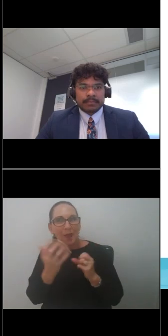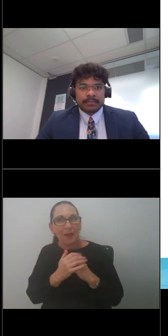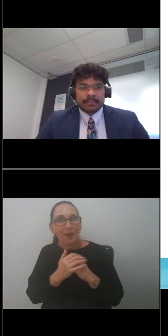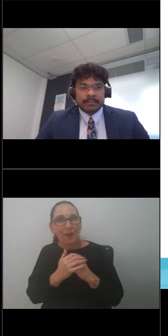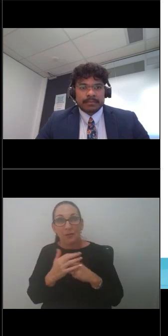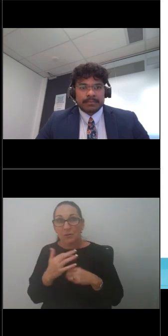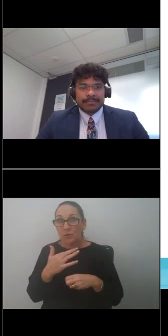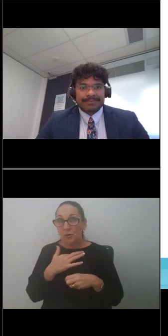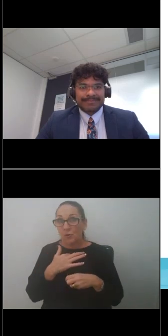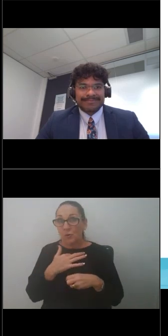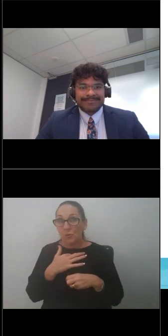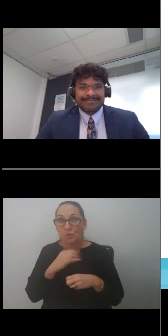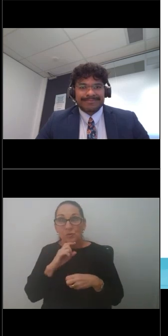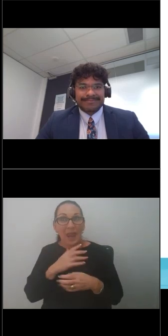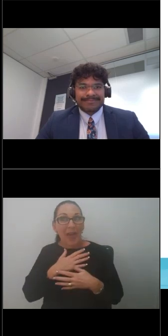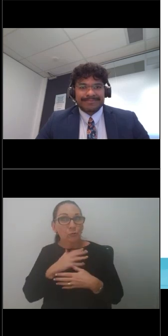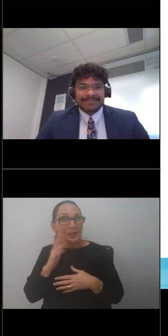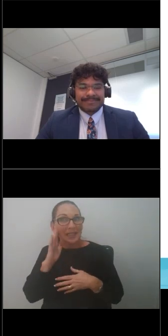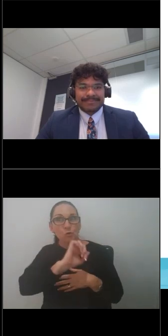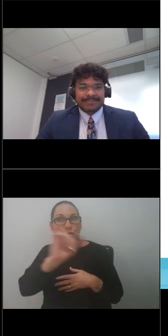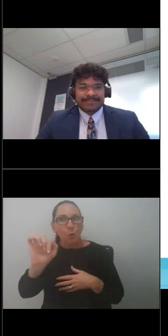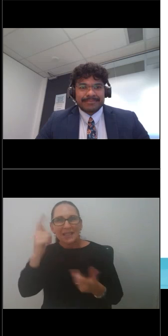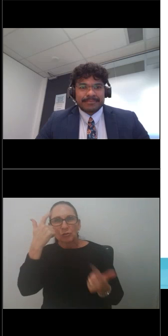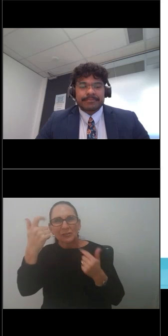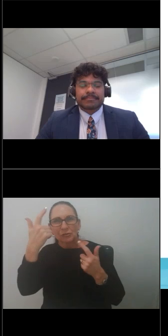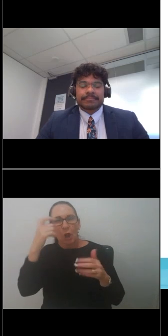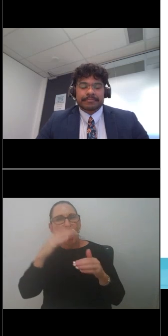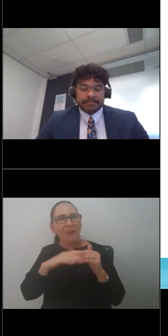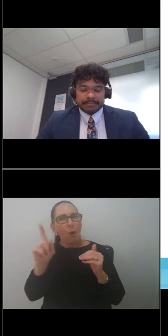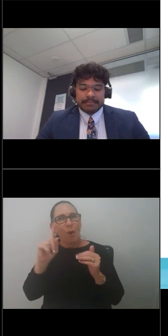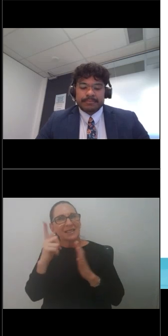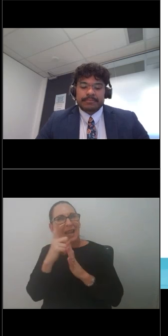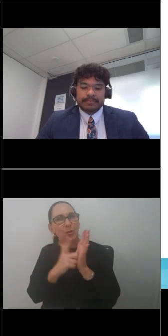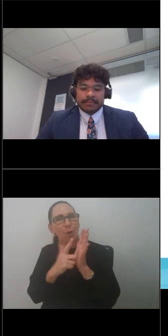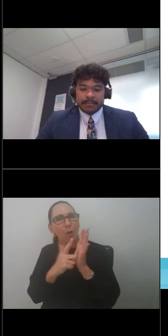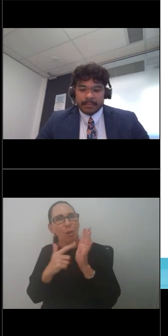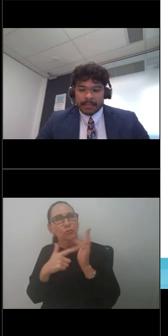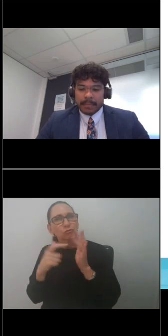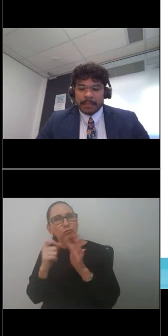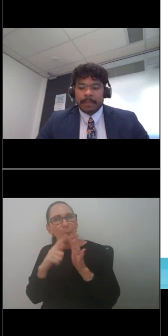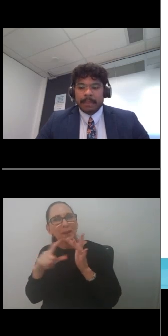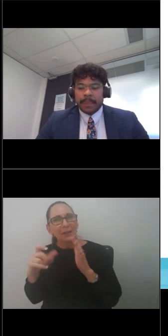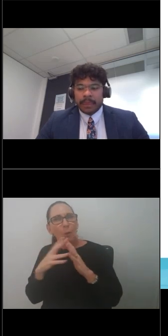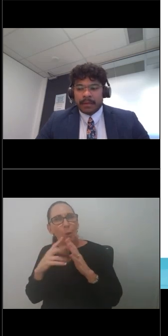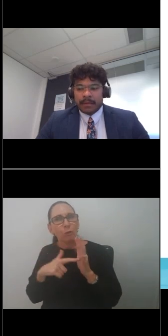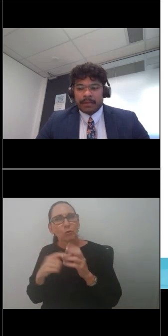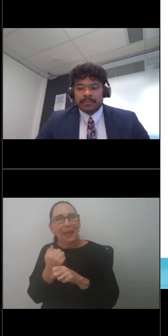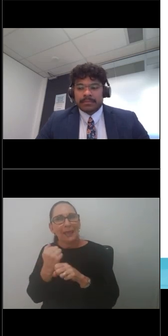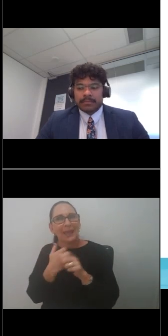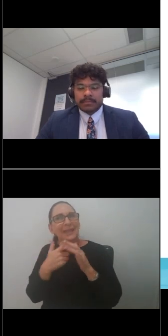you have any on what sort of um legal topics you think would be great to have a kit focused on so